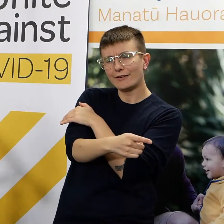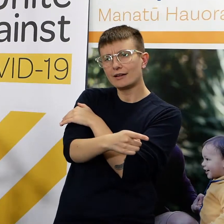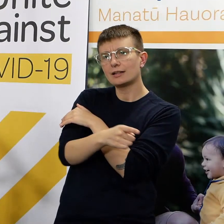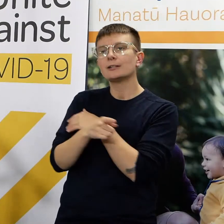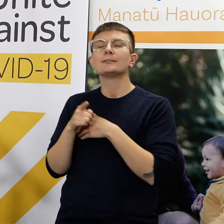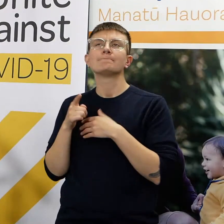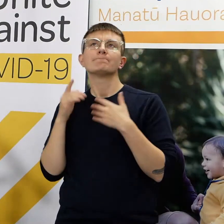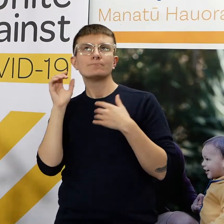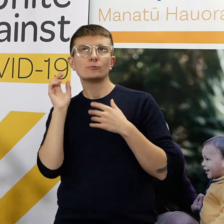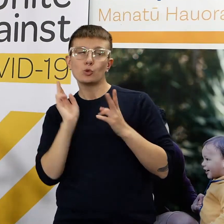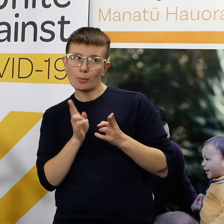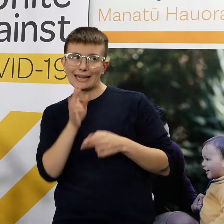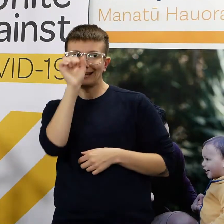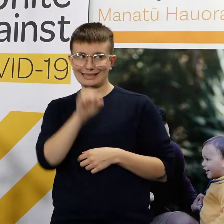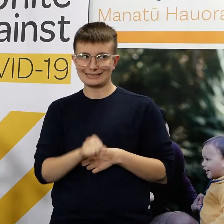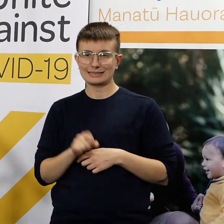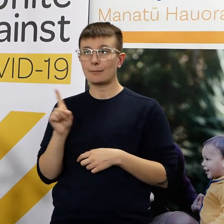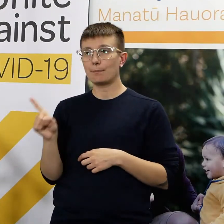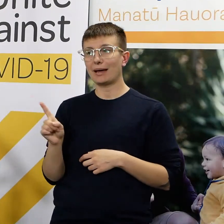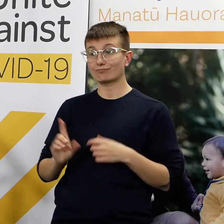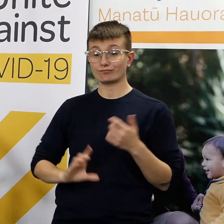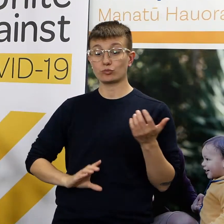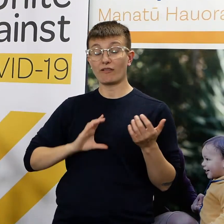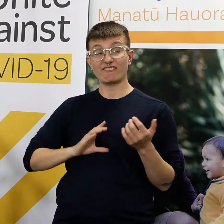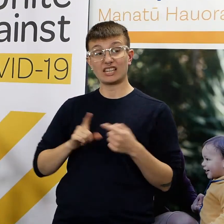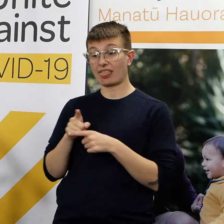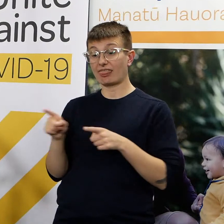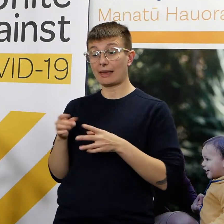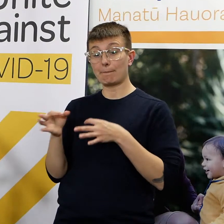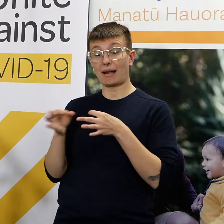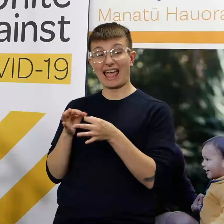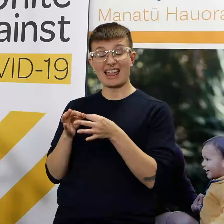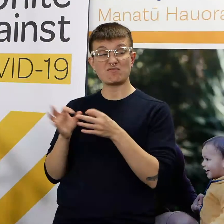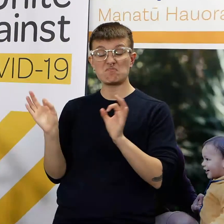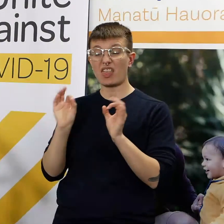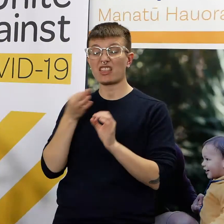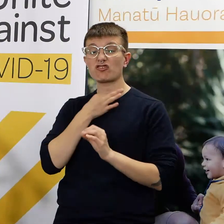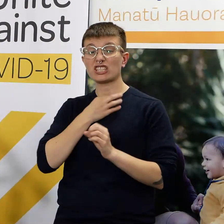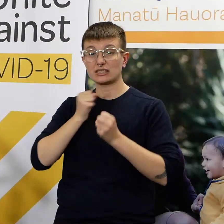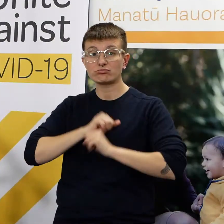and the confidence that there was a really clear plan in place. And again there was no-- there has